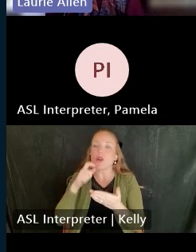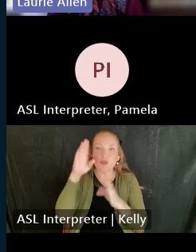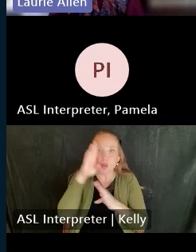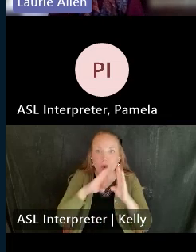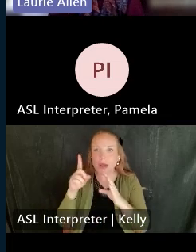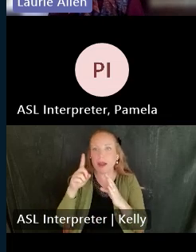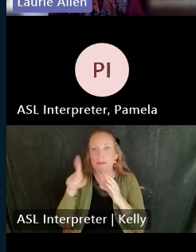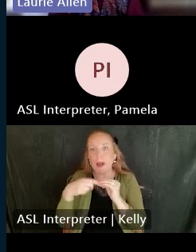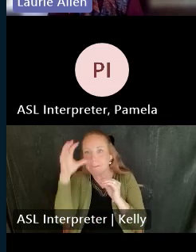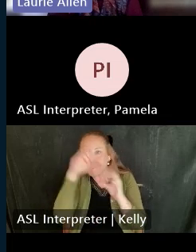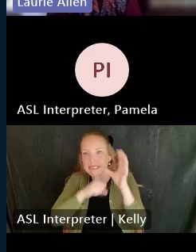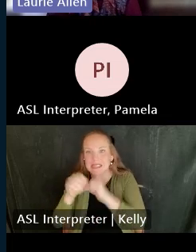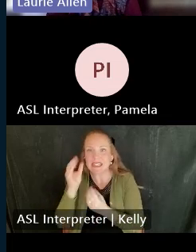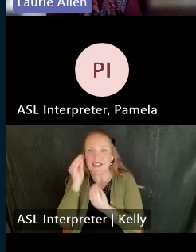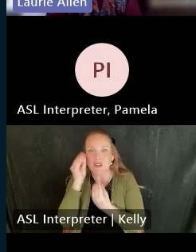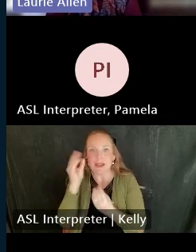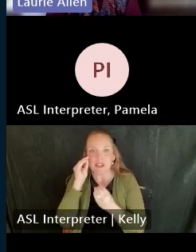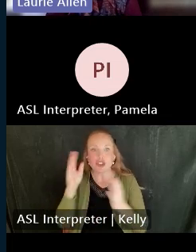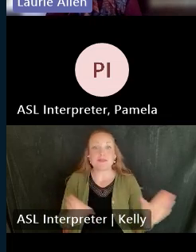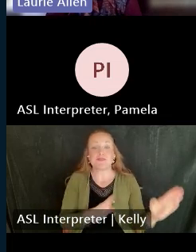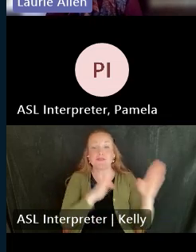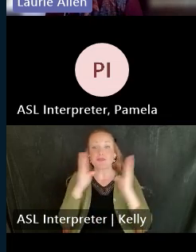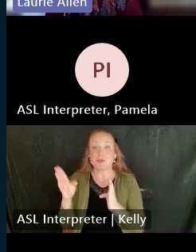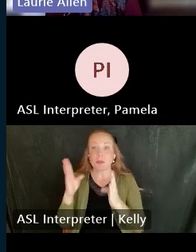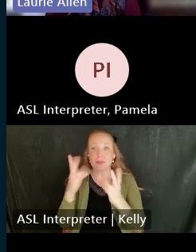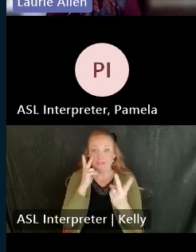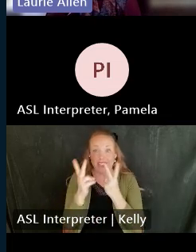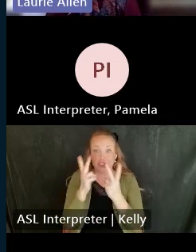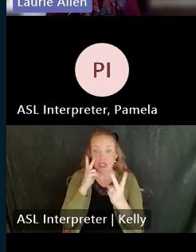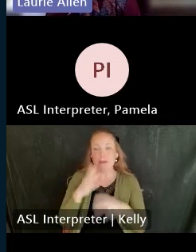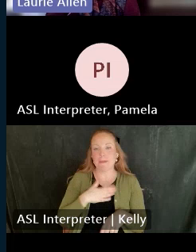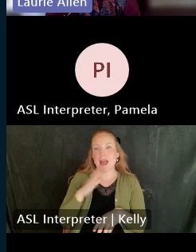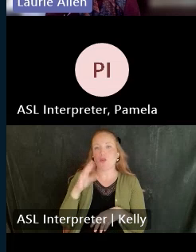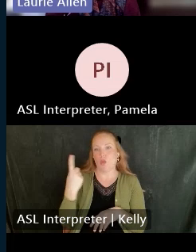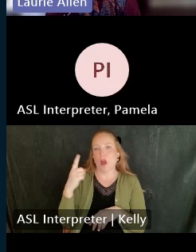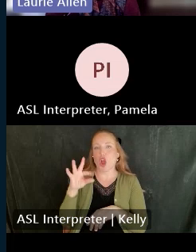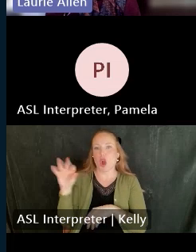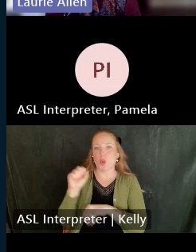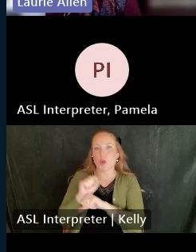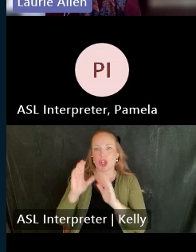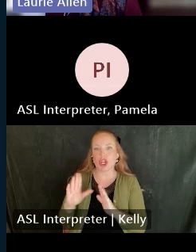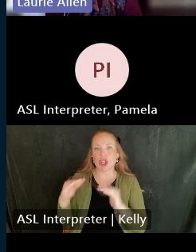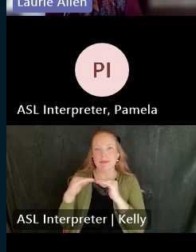Moving over into Vision. I've got a colleague who is blind, and if someone sends her an inaccessible document,